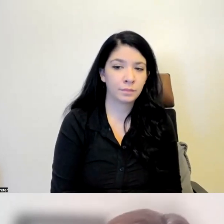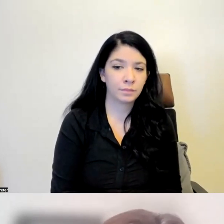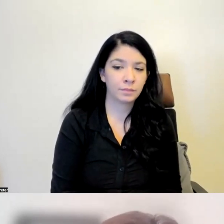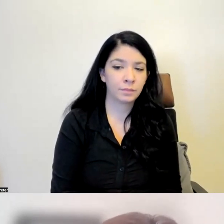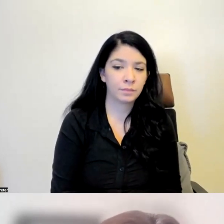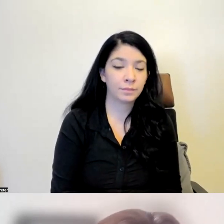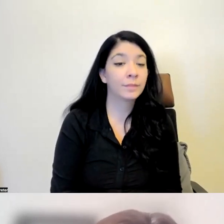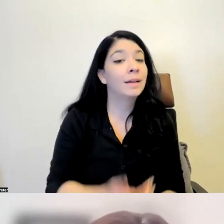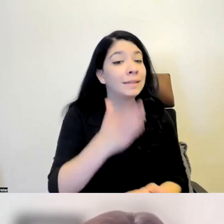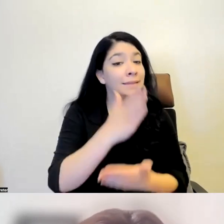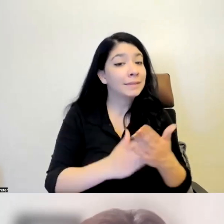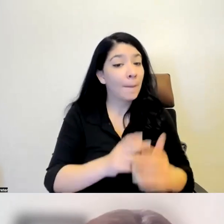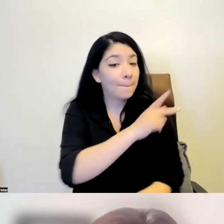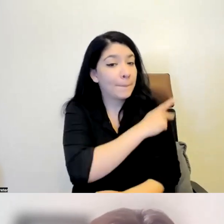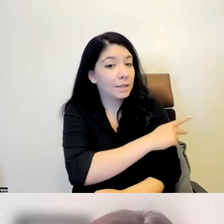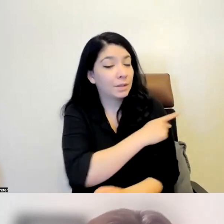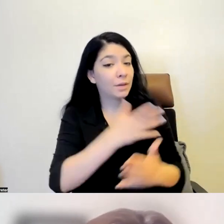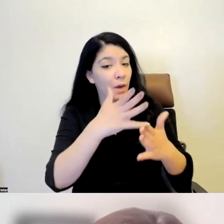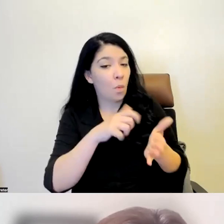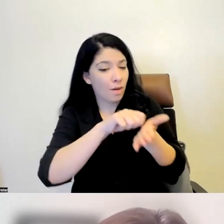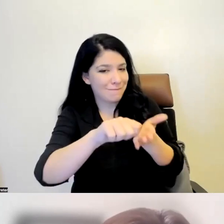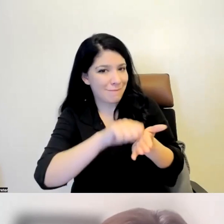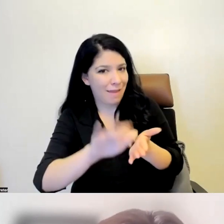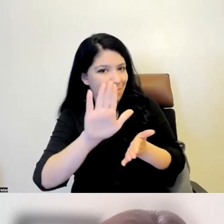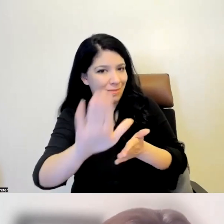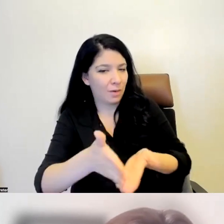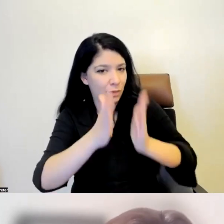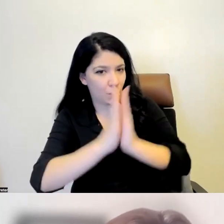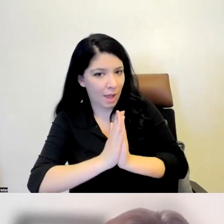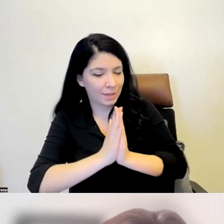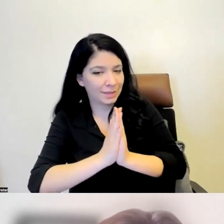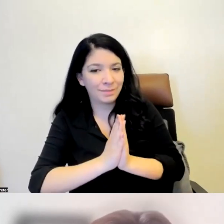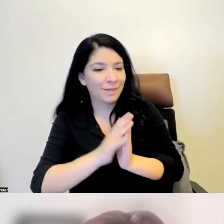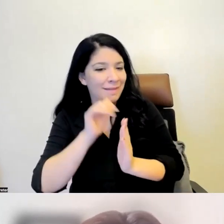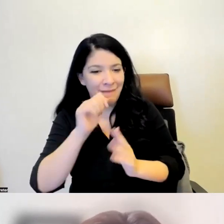have been unsuccessful because many clinics in healthcare settings are only accepting faxes